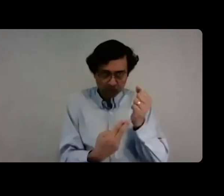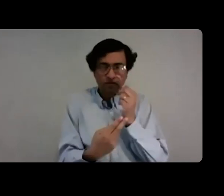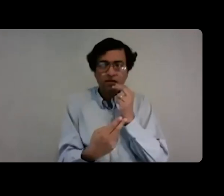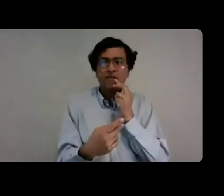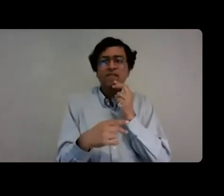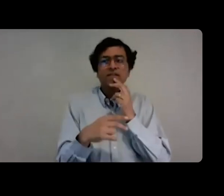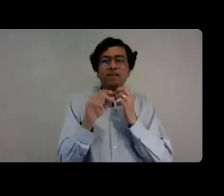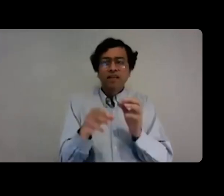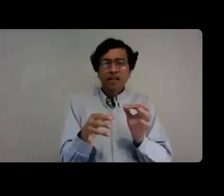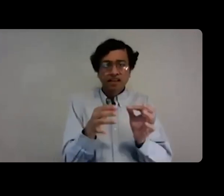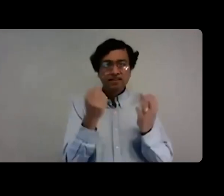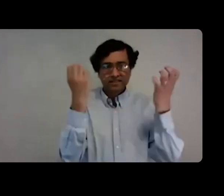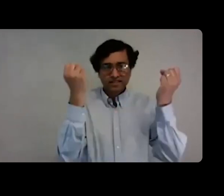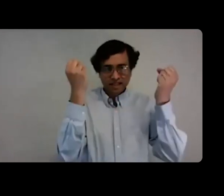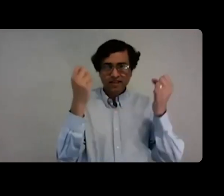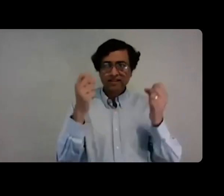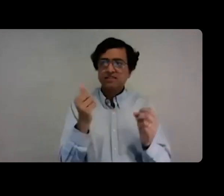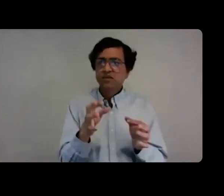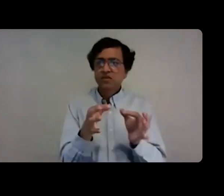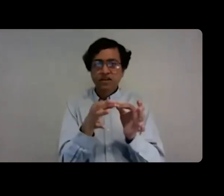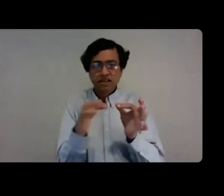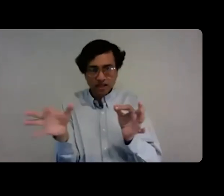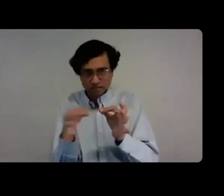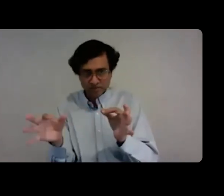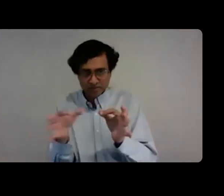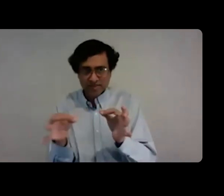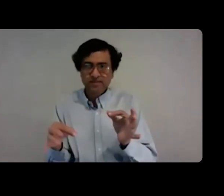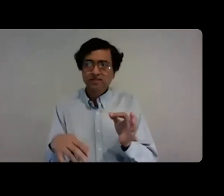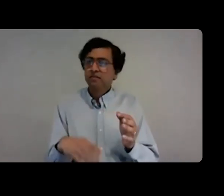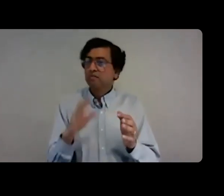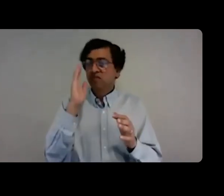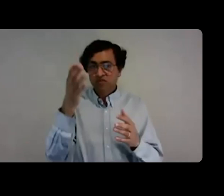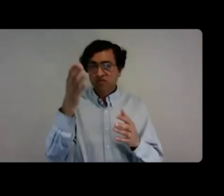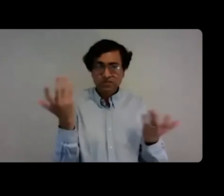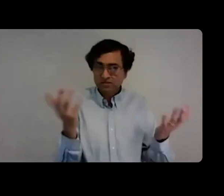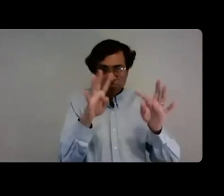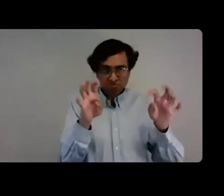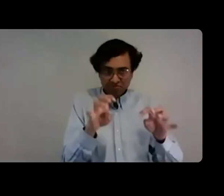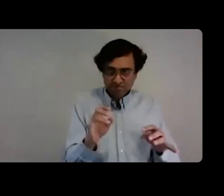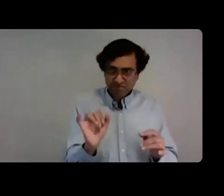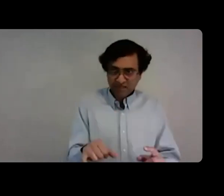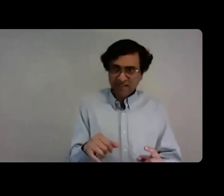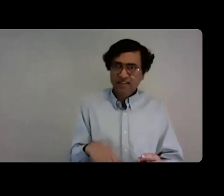be the visual channel, they can access information either through signs or through captions or